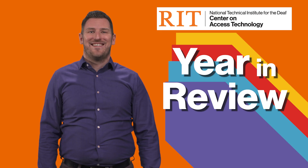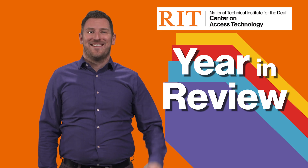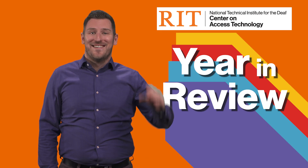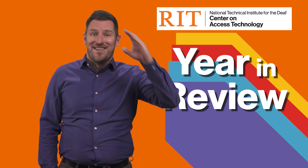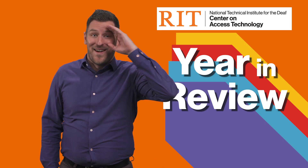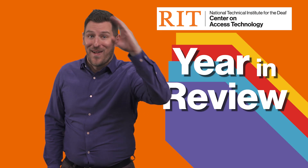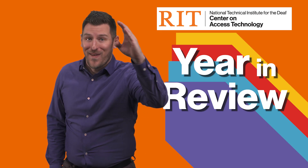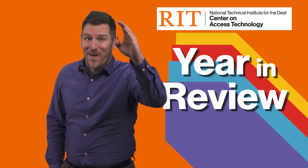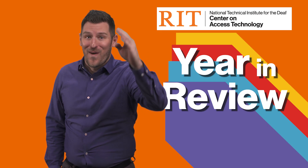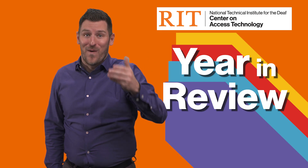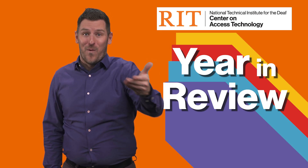Hello.